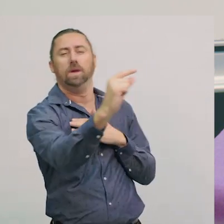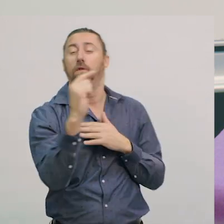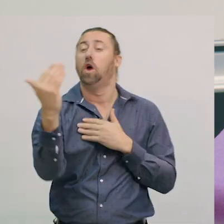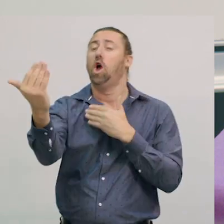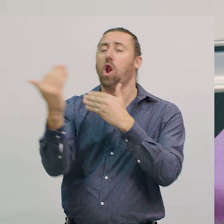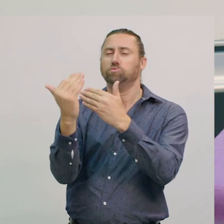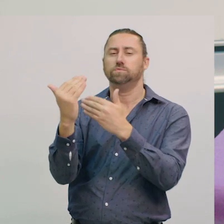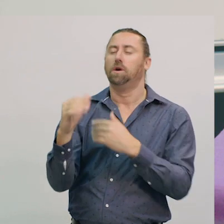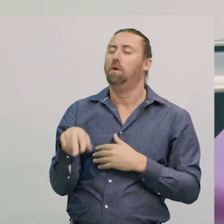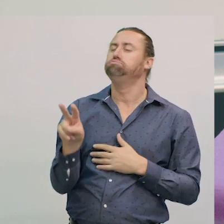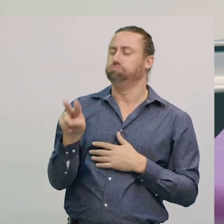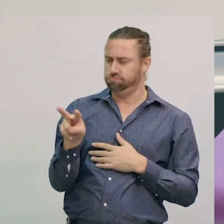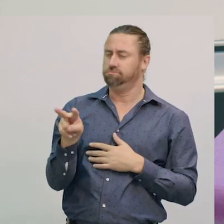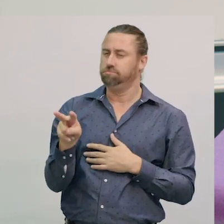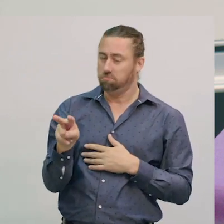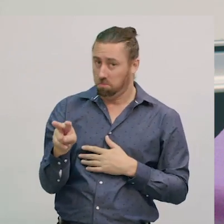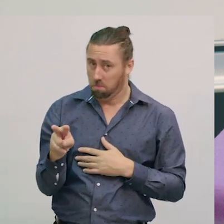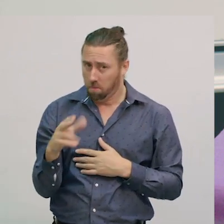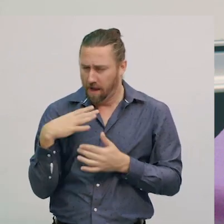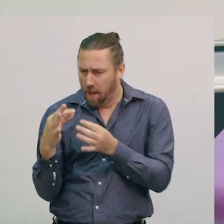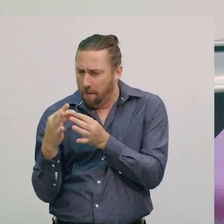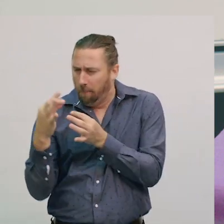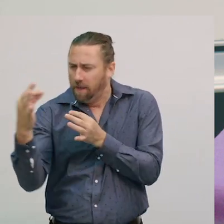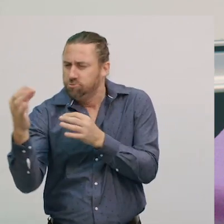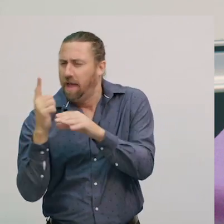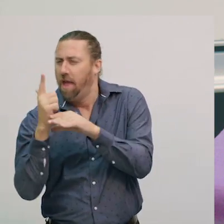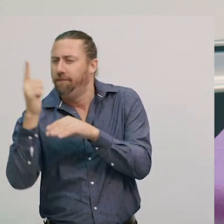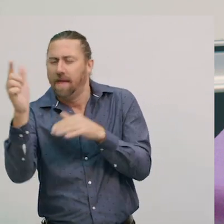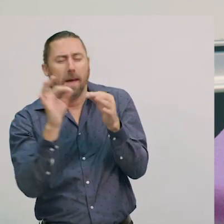Maybe if can find out the distances the Moon and Sun are from the Earth,